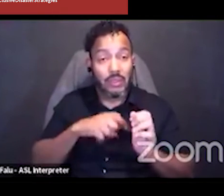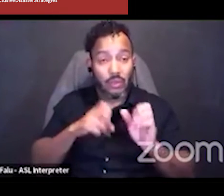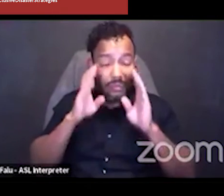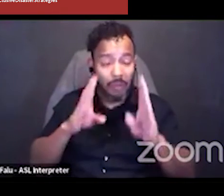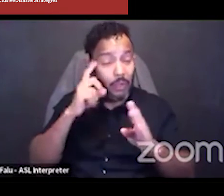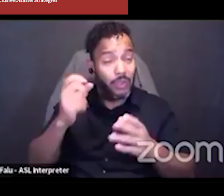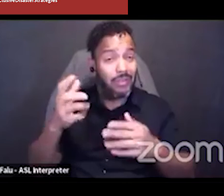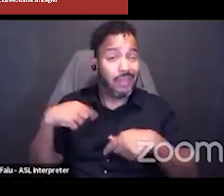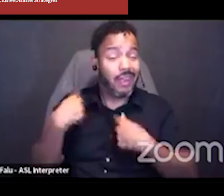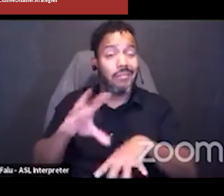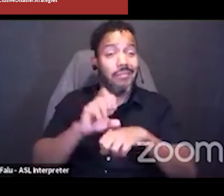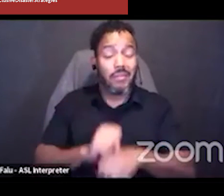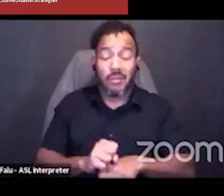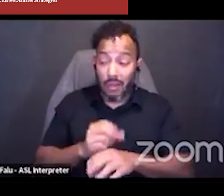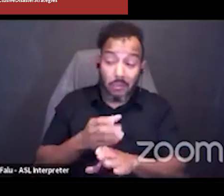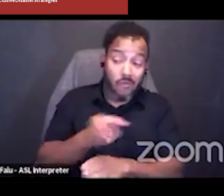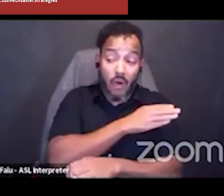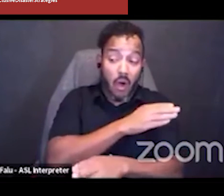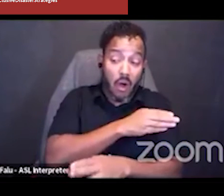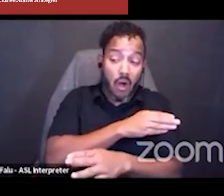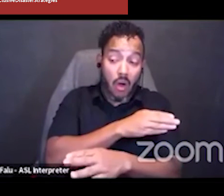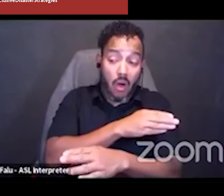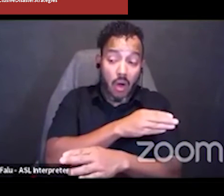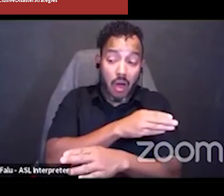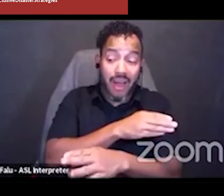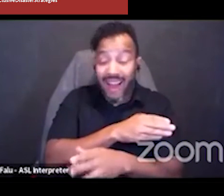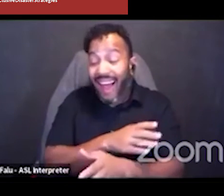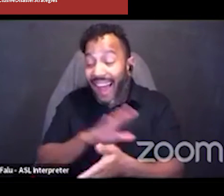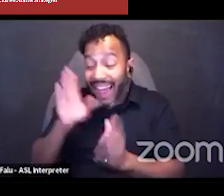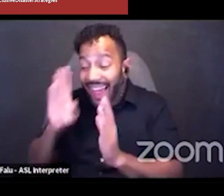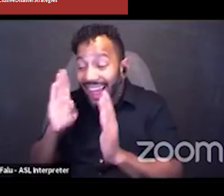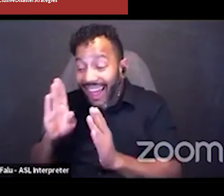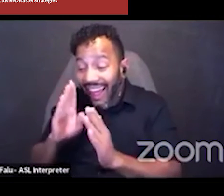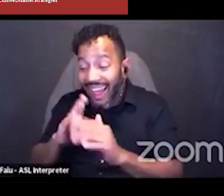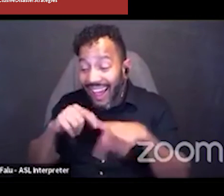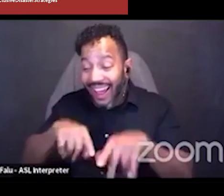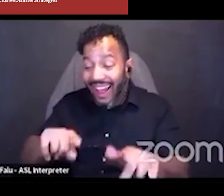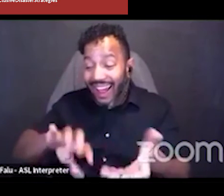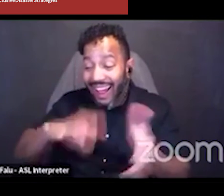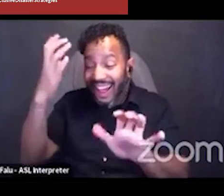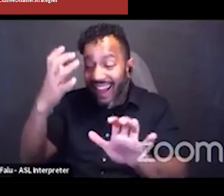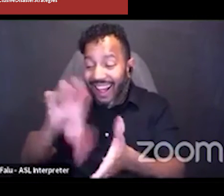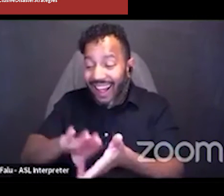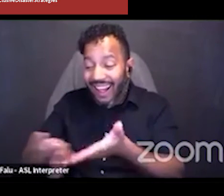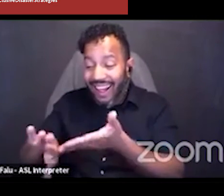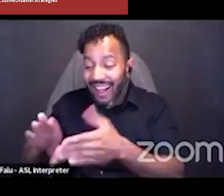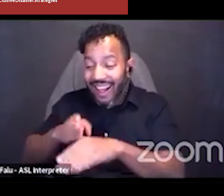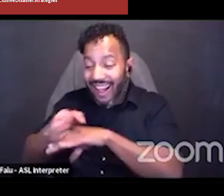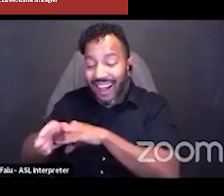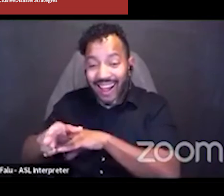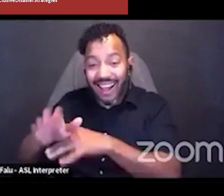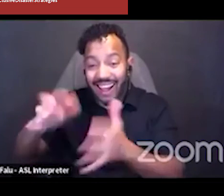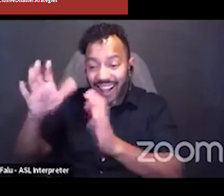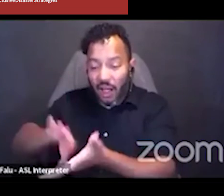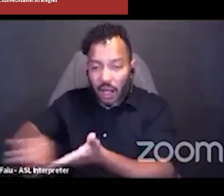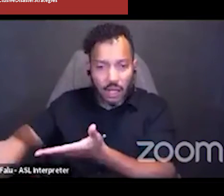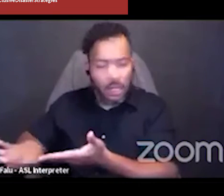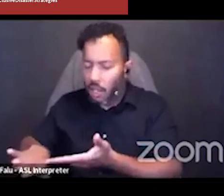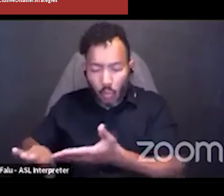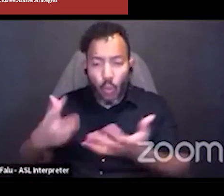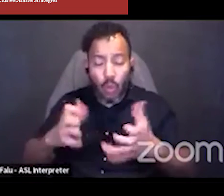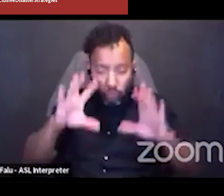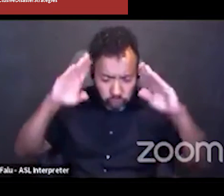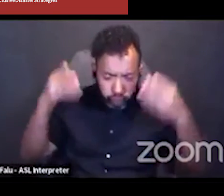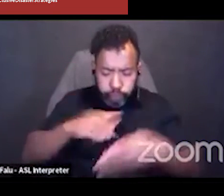The act goes back and also funds the DOJ to monitor and enforce going back to past disasters,